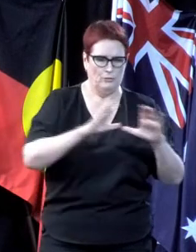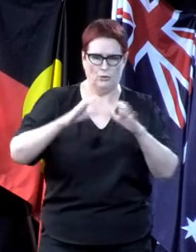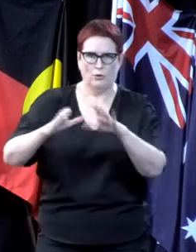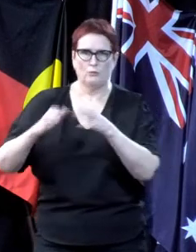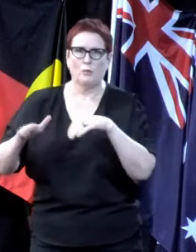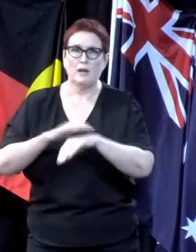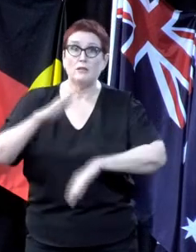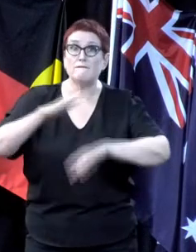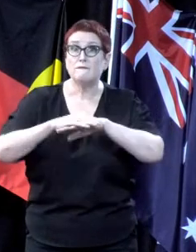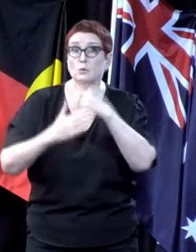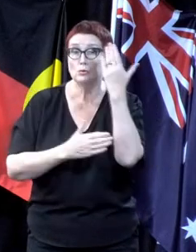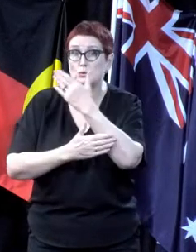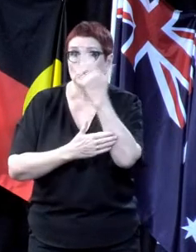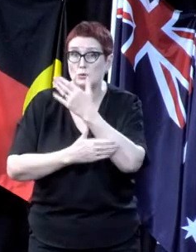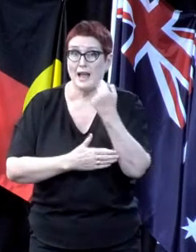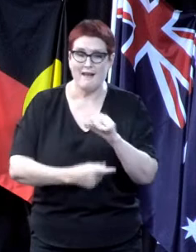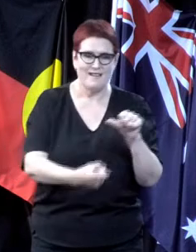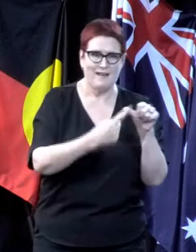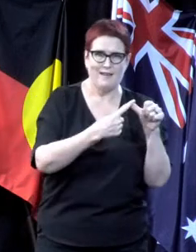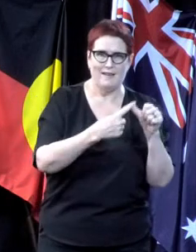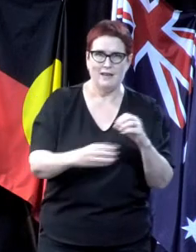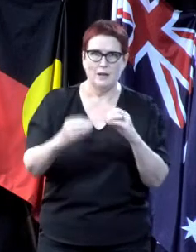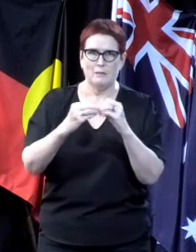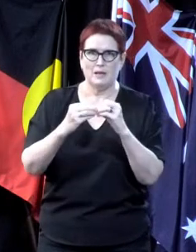And there's School A, B, and C, and there are nine domains.